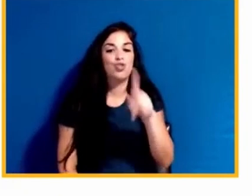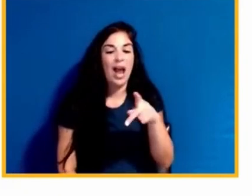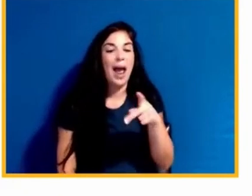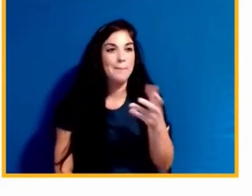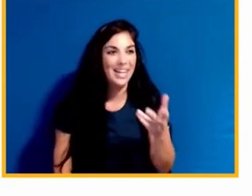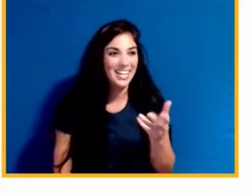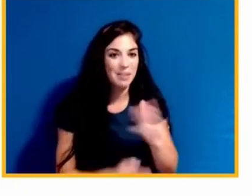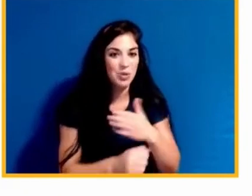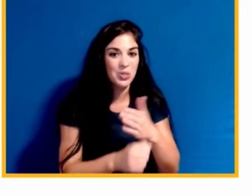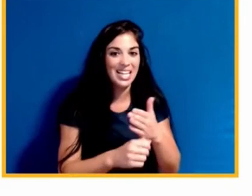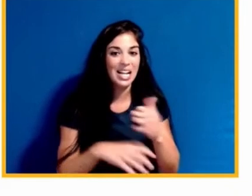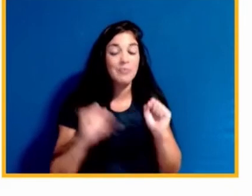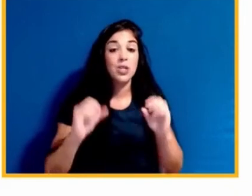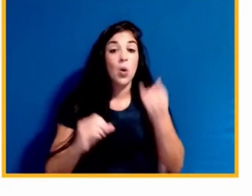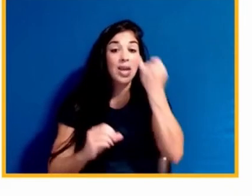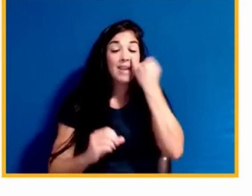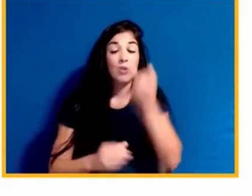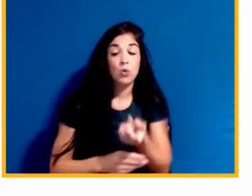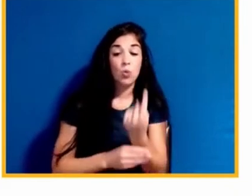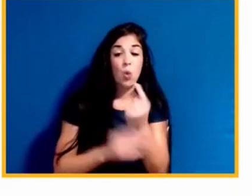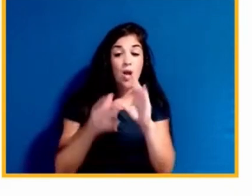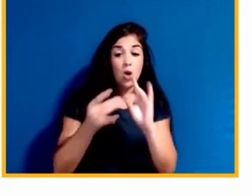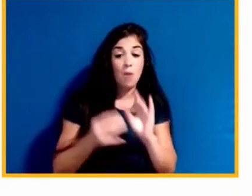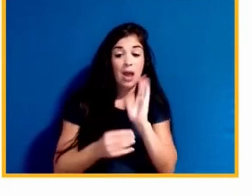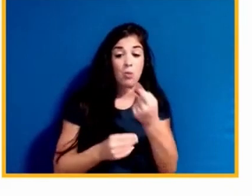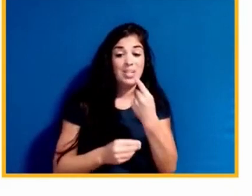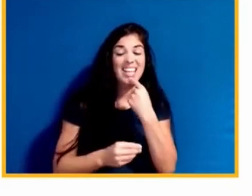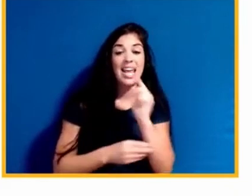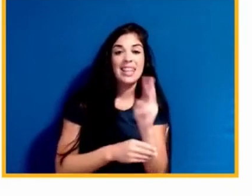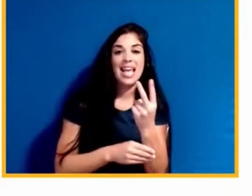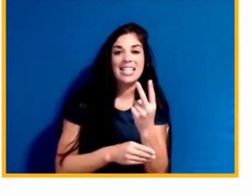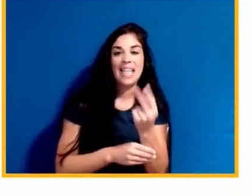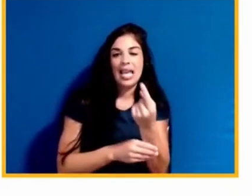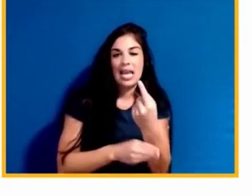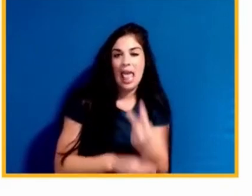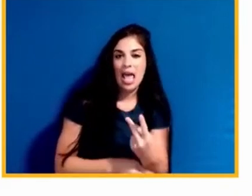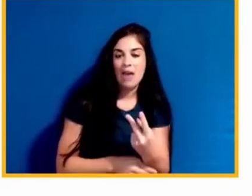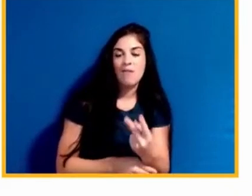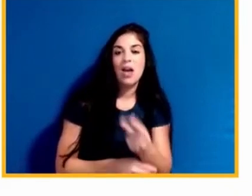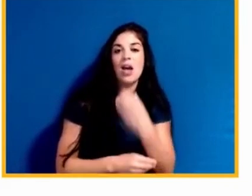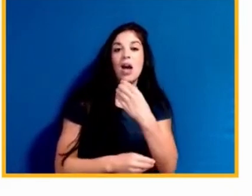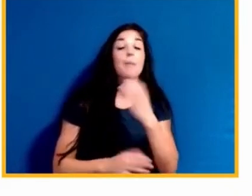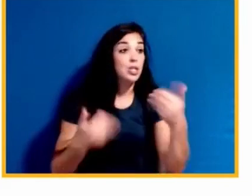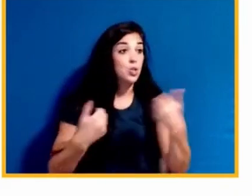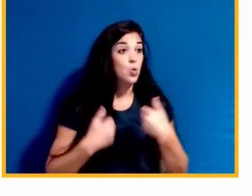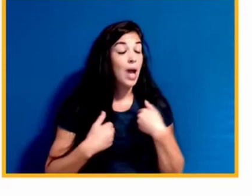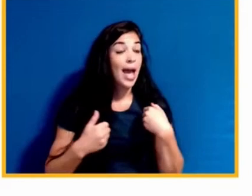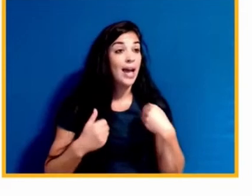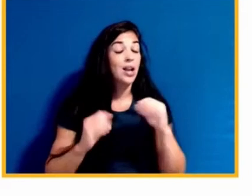But if there's one comment I would say, in the second half I would have liked to seen you had a lot of energy in there and I,